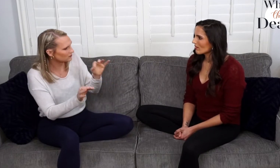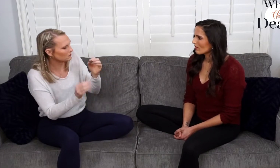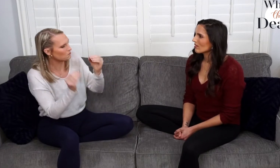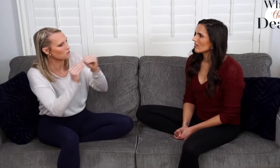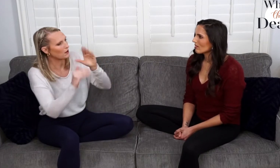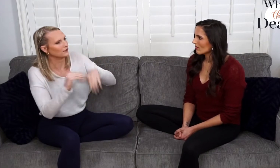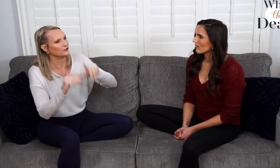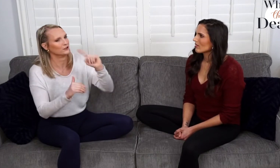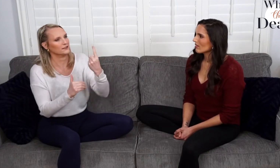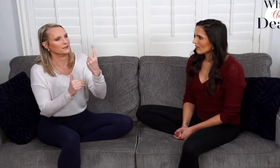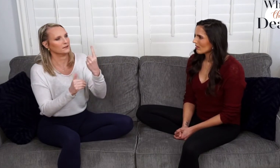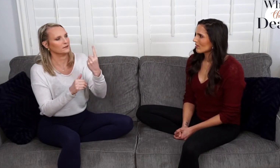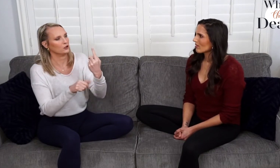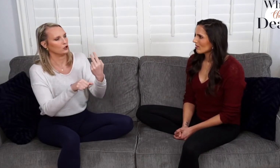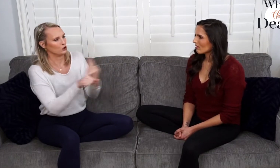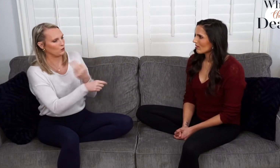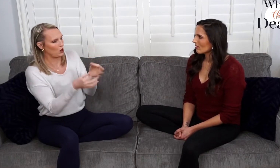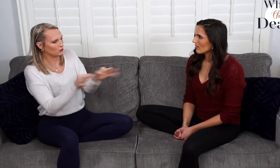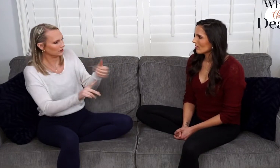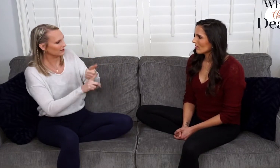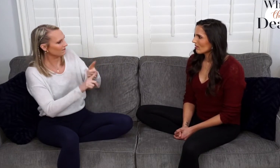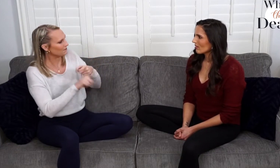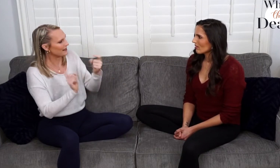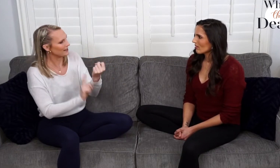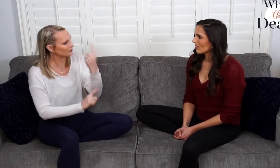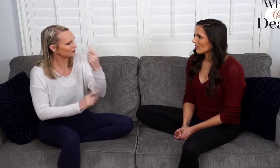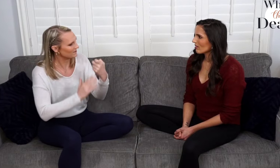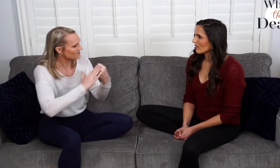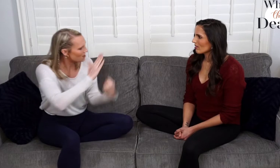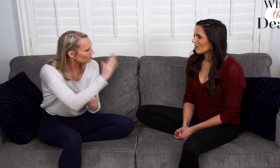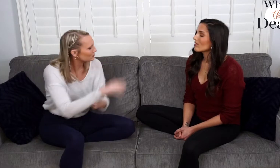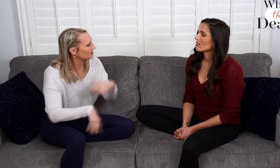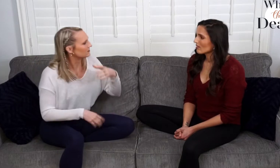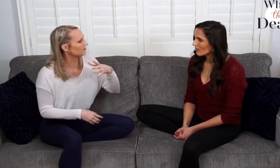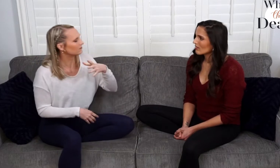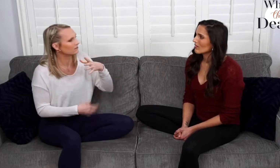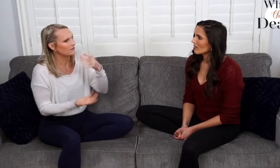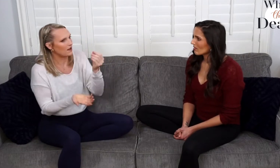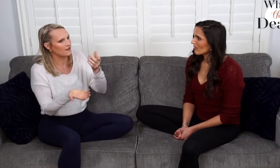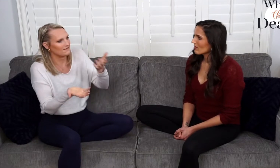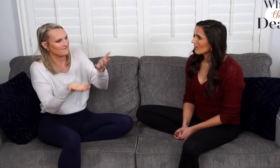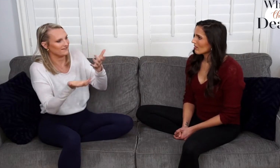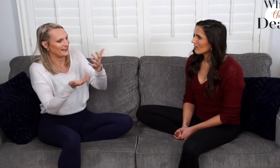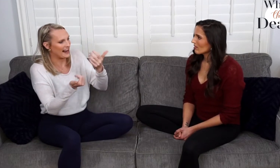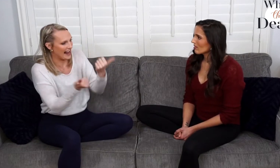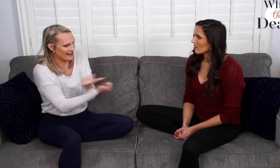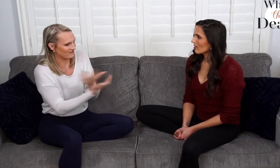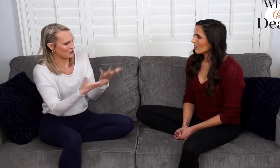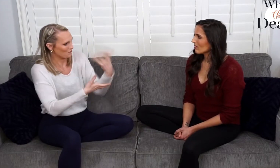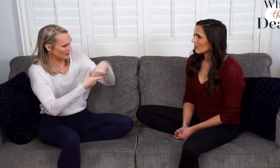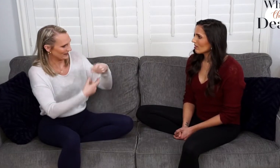rather than just using the language, but they're able to understand the foundation and everything